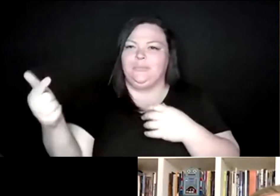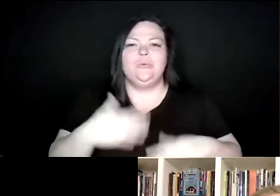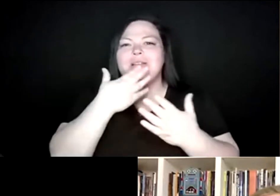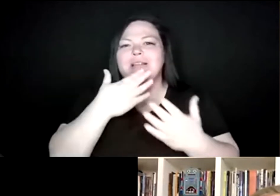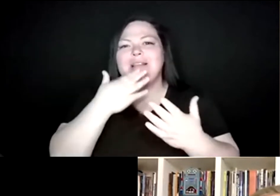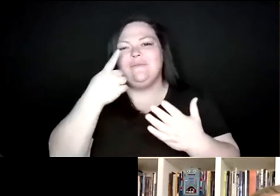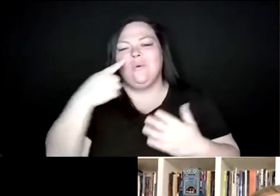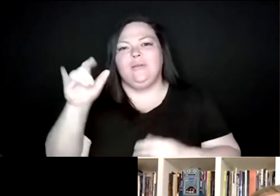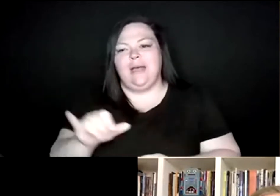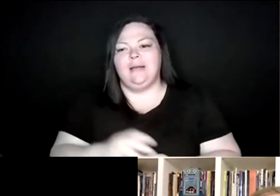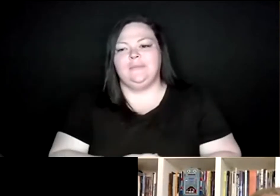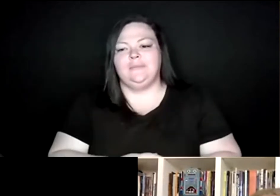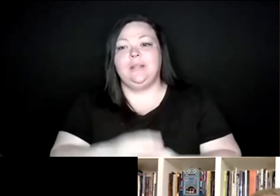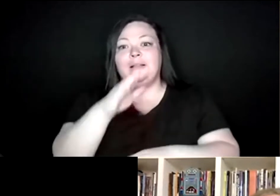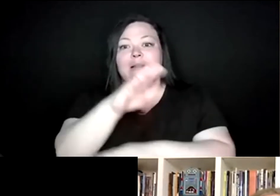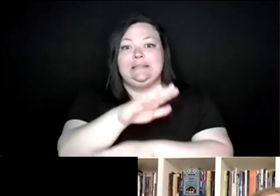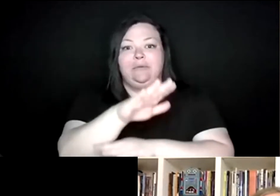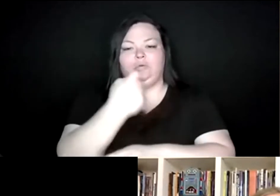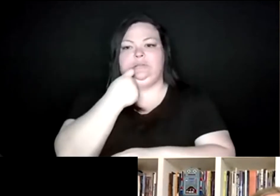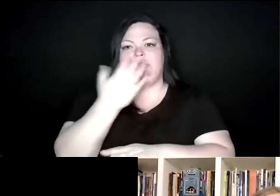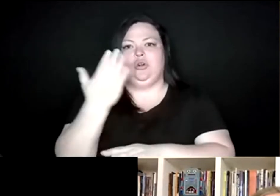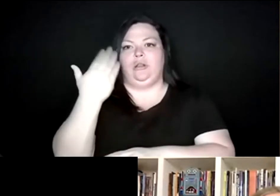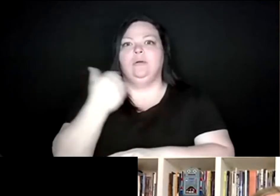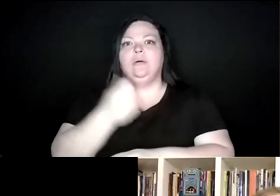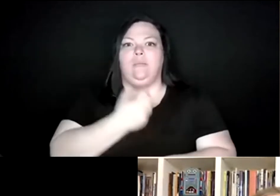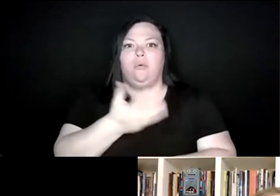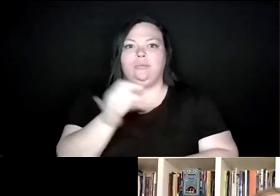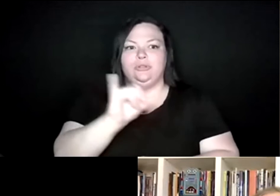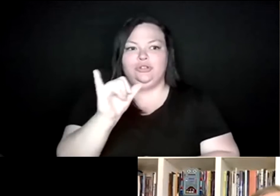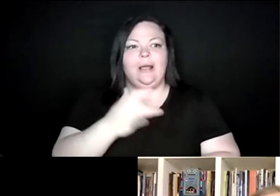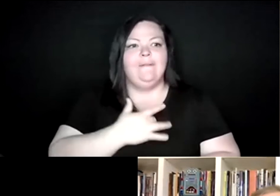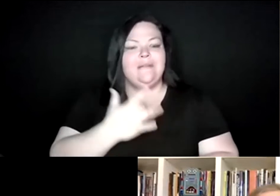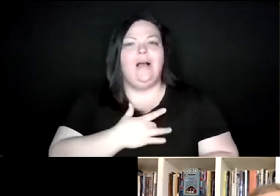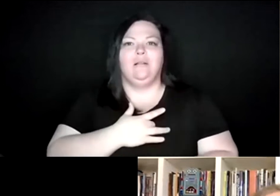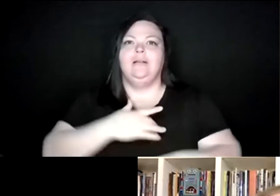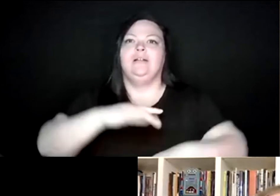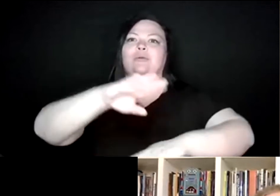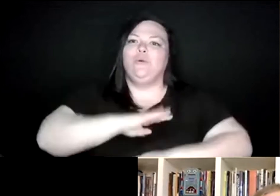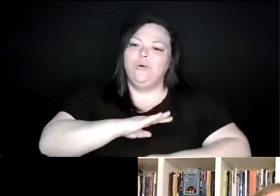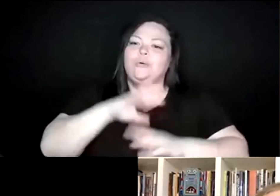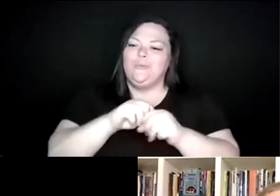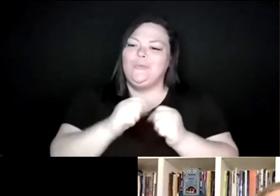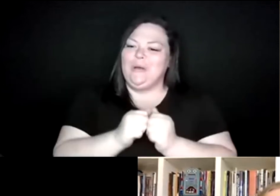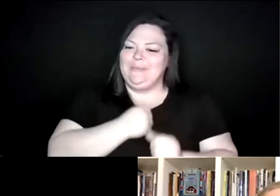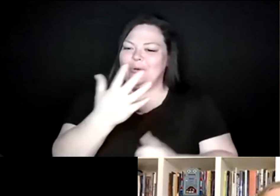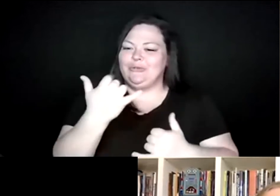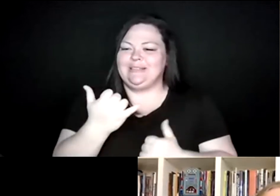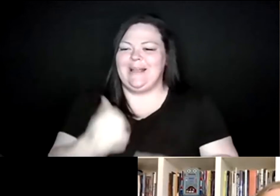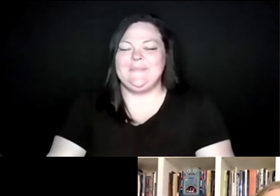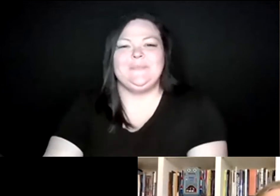and this afternoon, uh, poems as well I feel well fed in poetry today, um, this first poem,